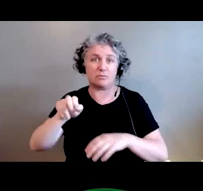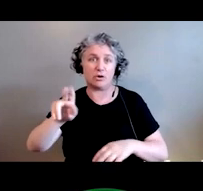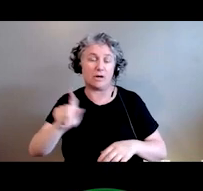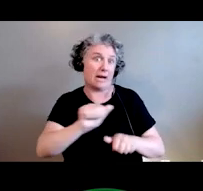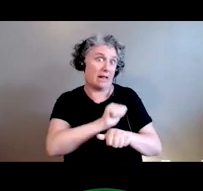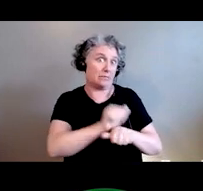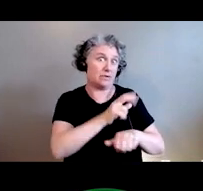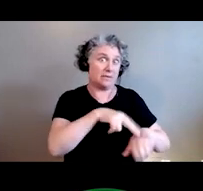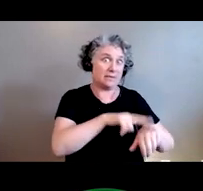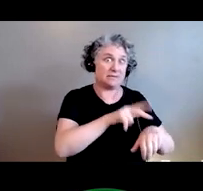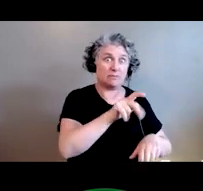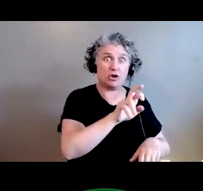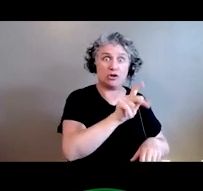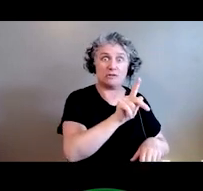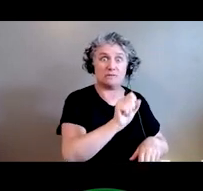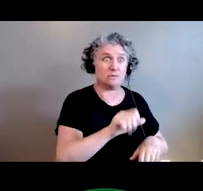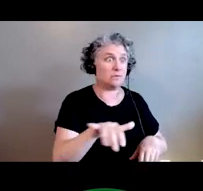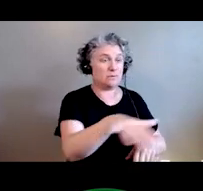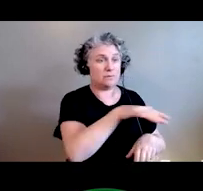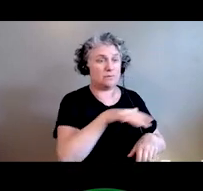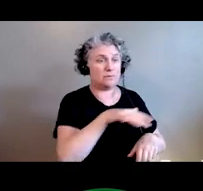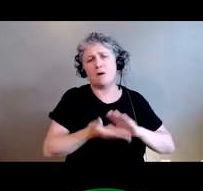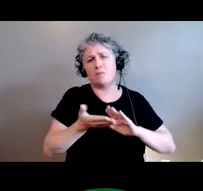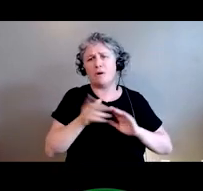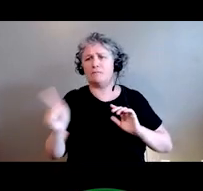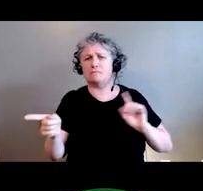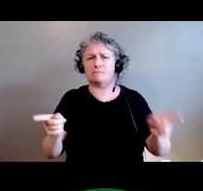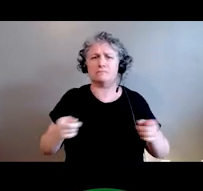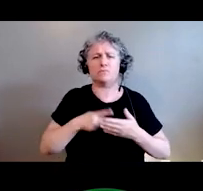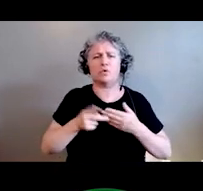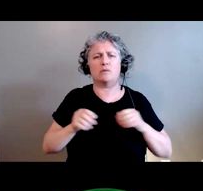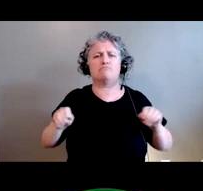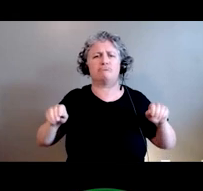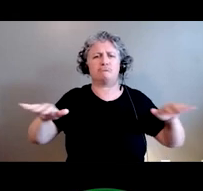Which we operate our programs. We also show examples in the video of different specialized